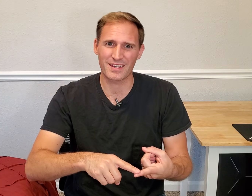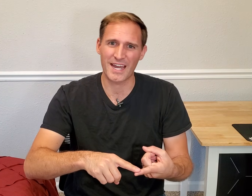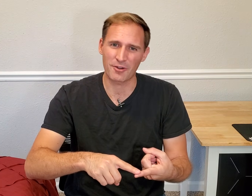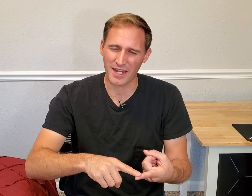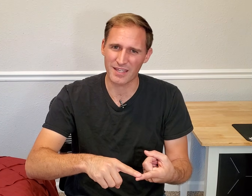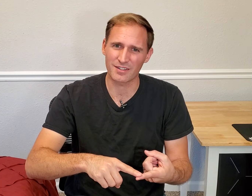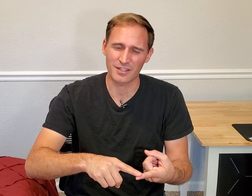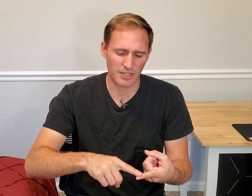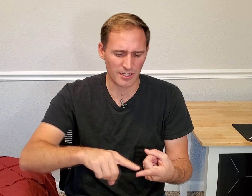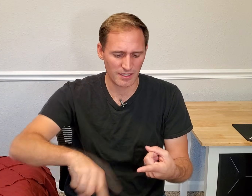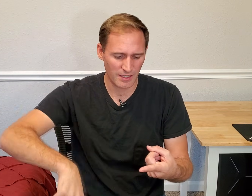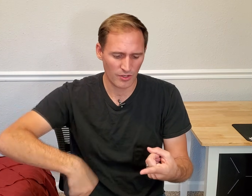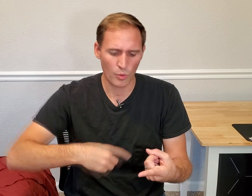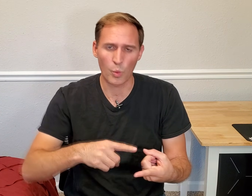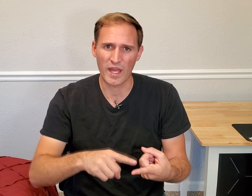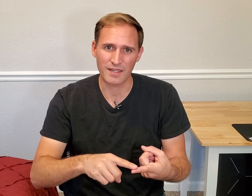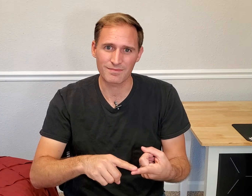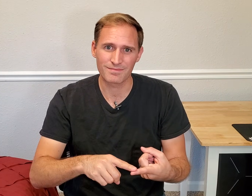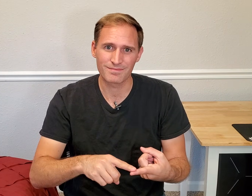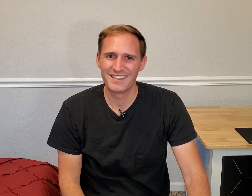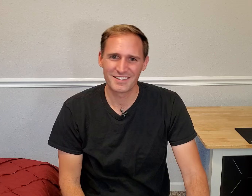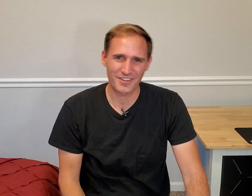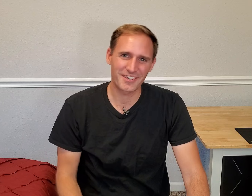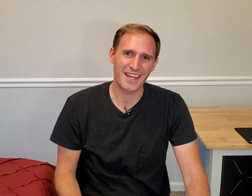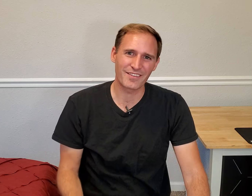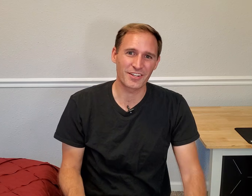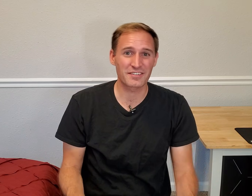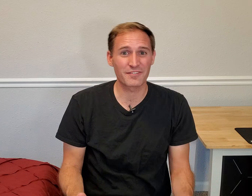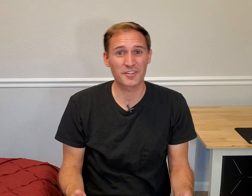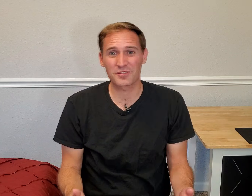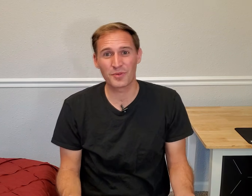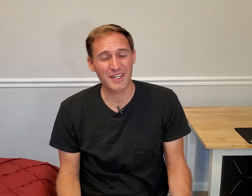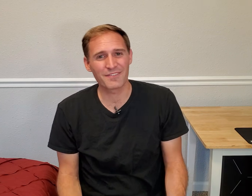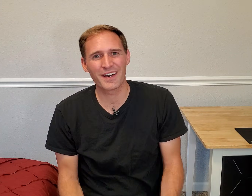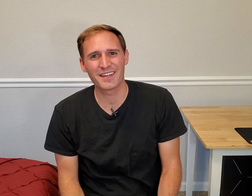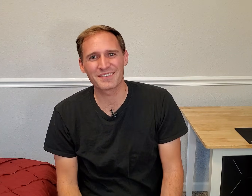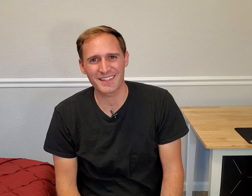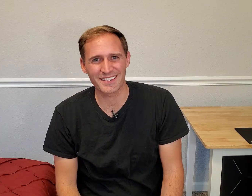the our hand on a clock, when. So there you have it, there's the first 25 signs